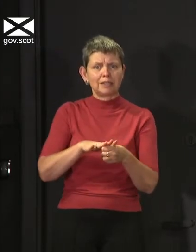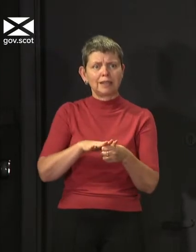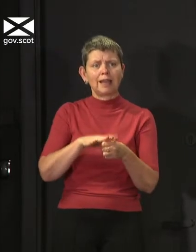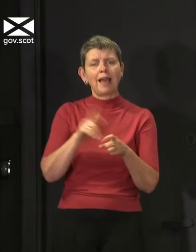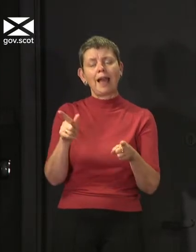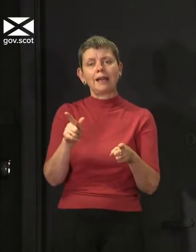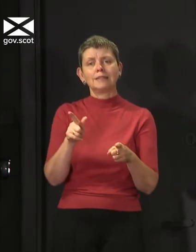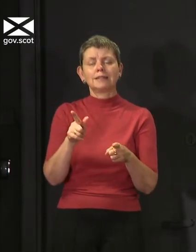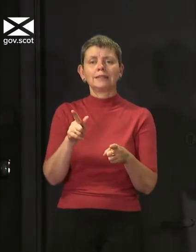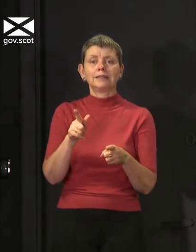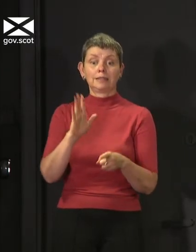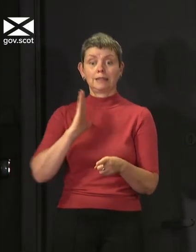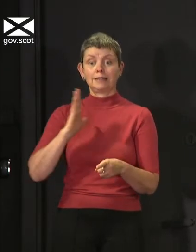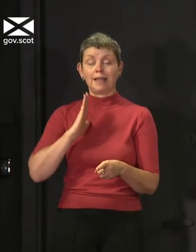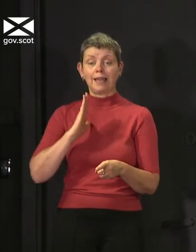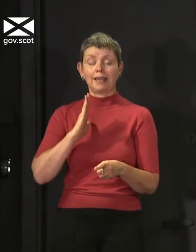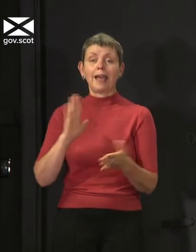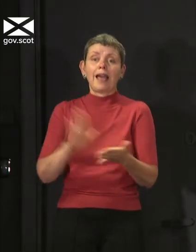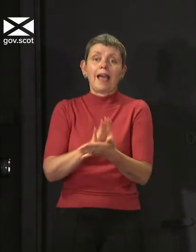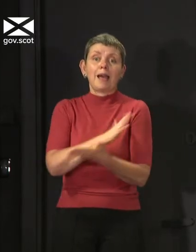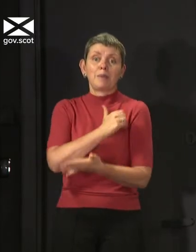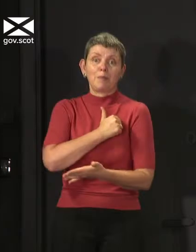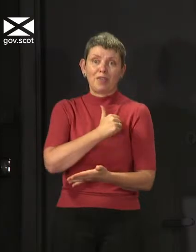birthday to our precious and cherished National Health Service.